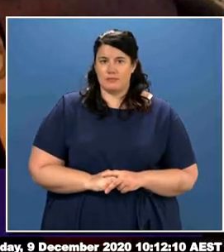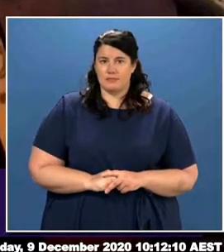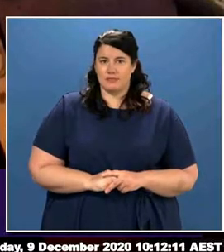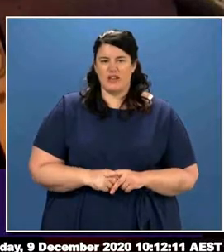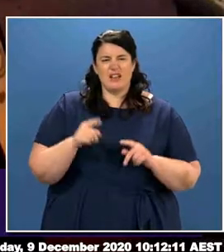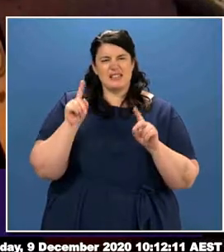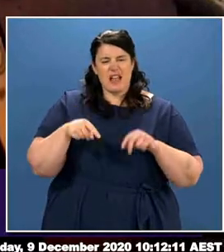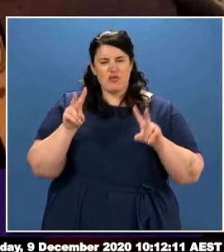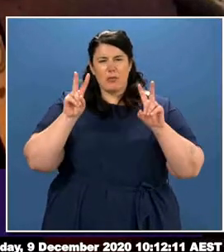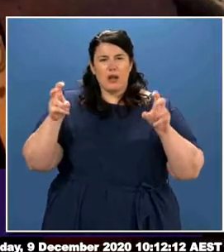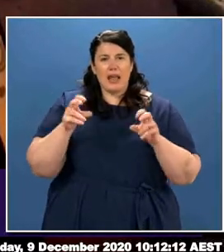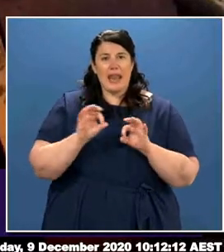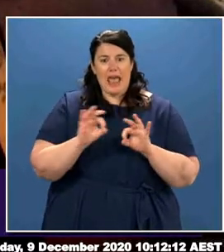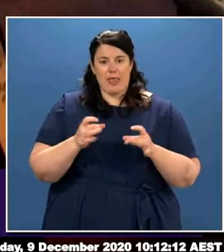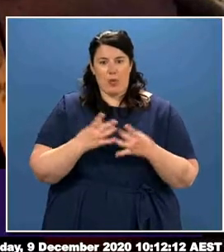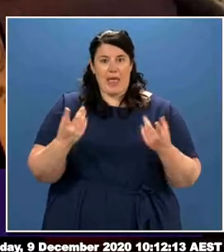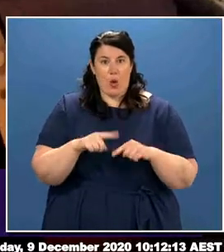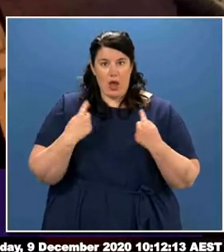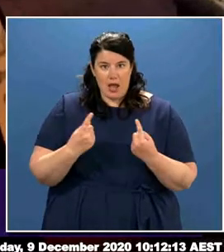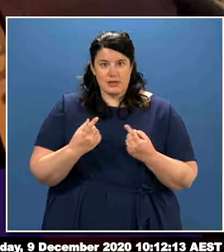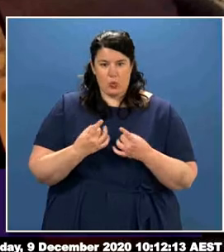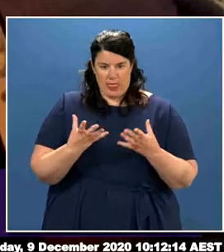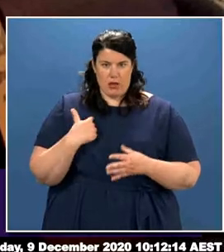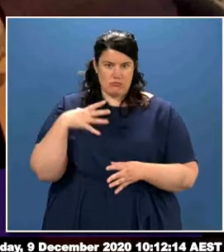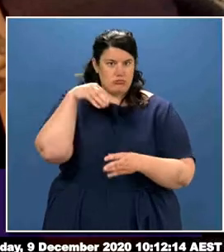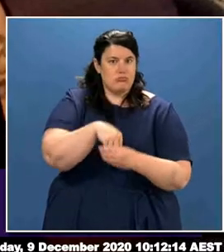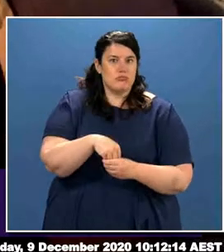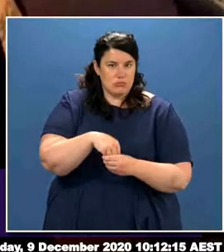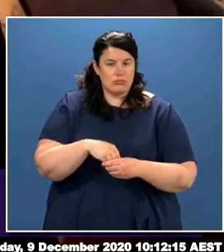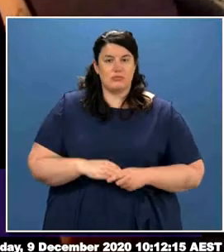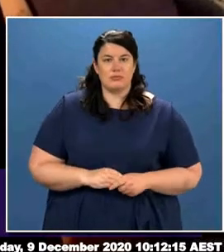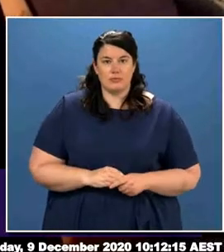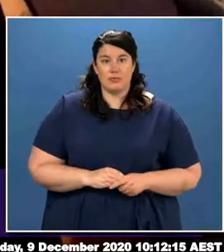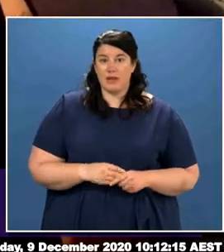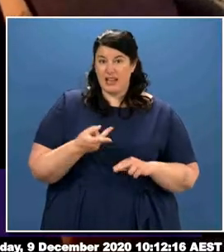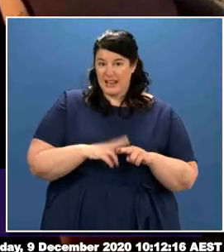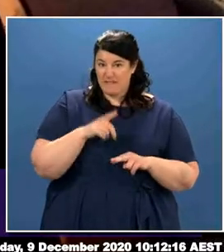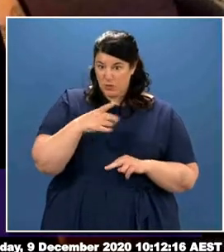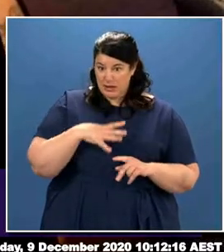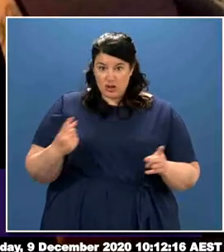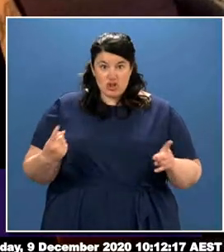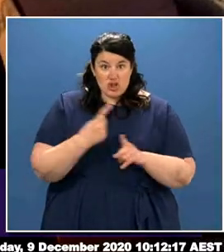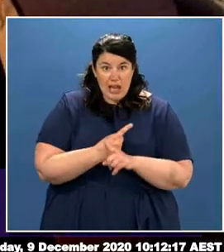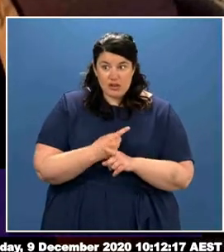us"; if you need a change from young people, you know, about young